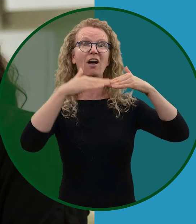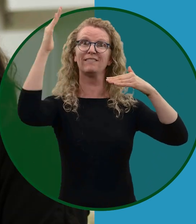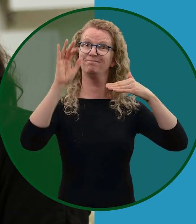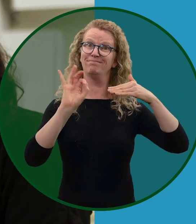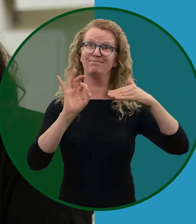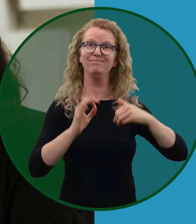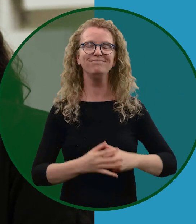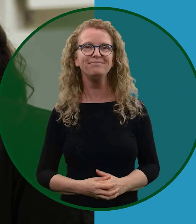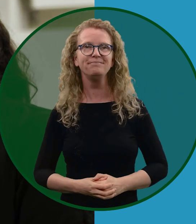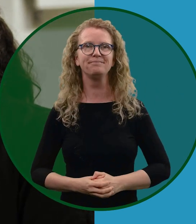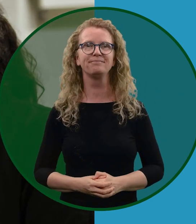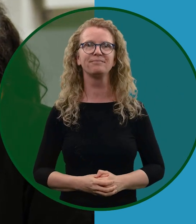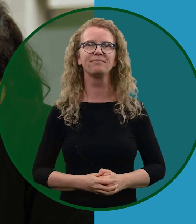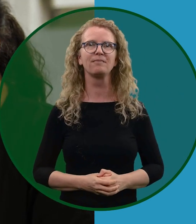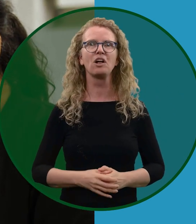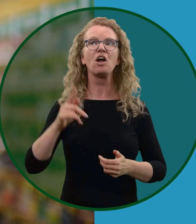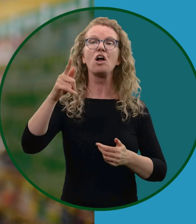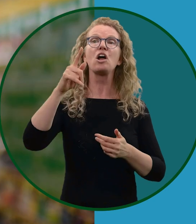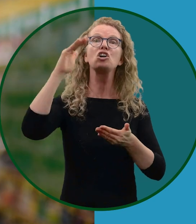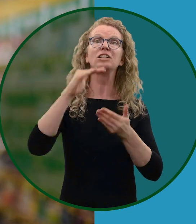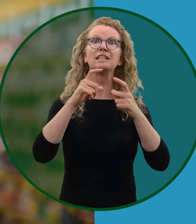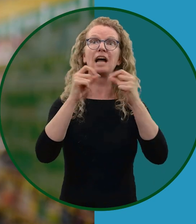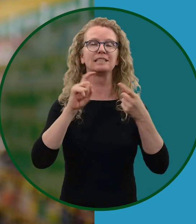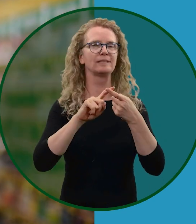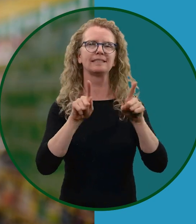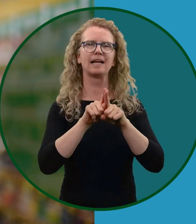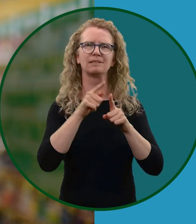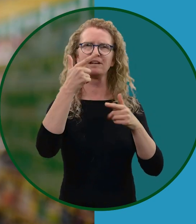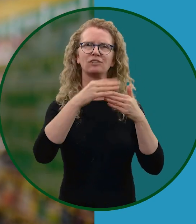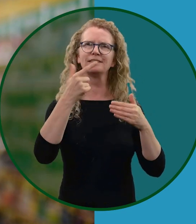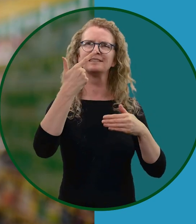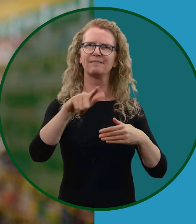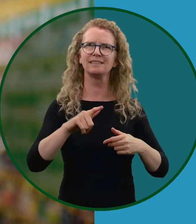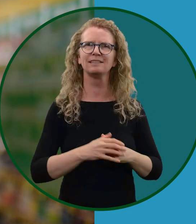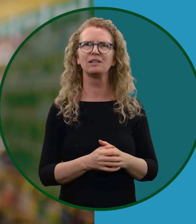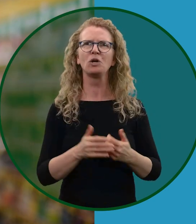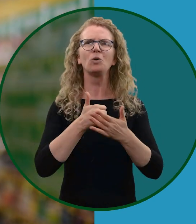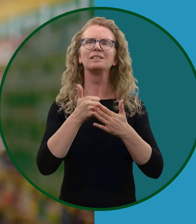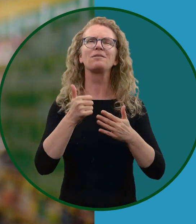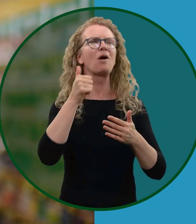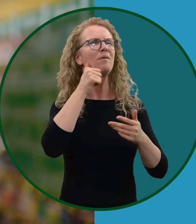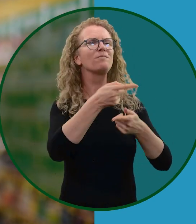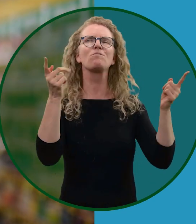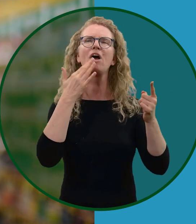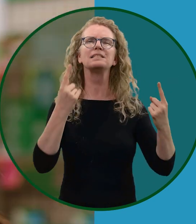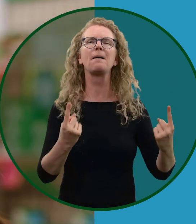for PBS listed medications. The maximum co-payment for concession rate has been frozen to $7.70.